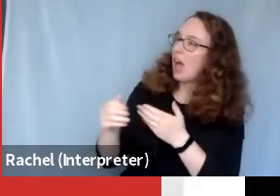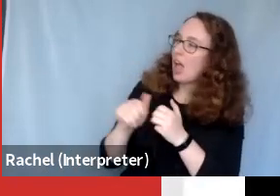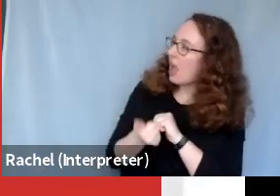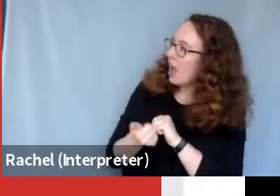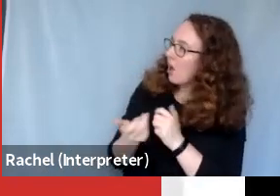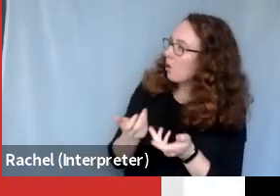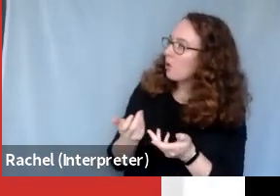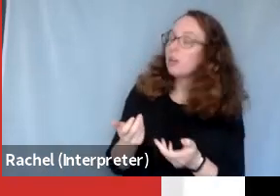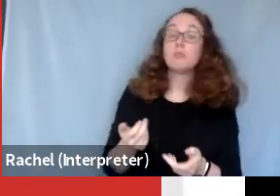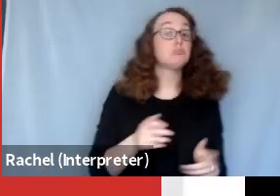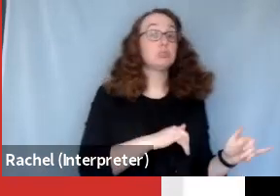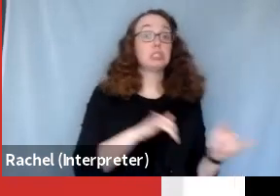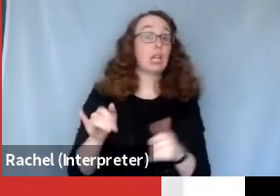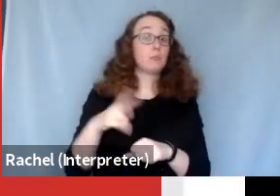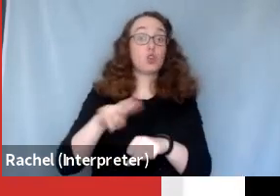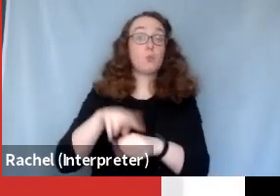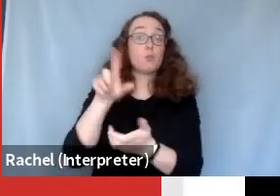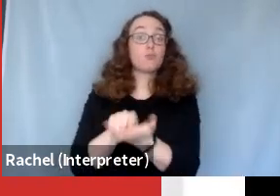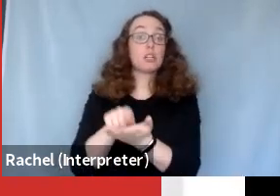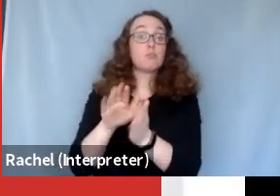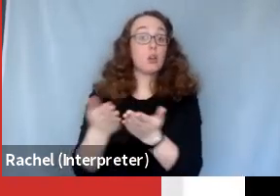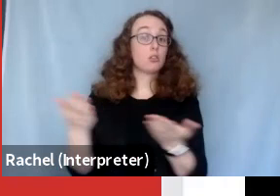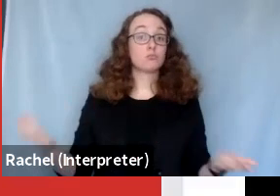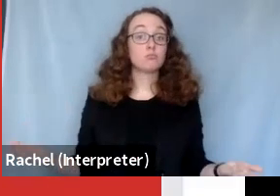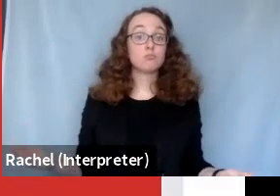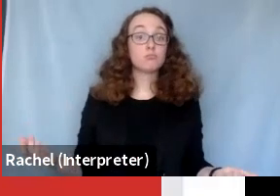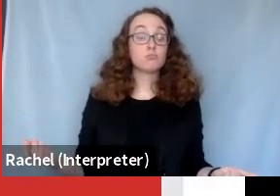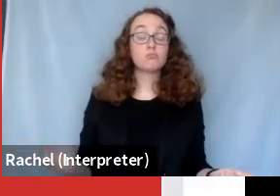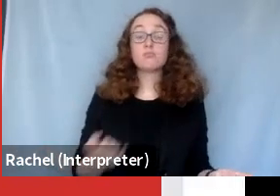physical book, to be honest with you. If you show up, you let us know